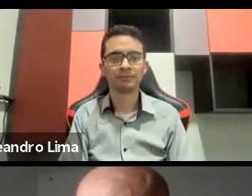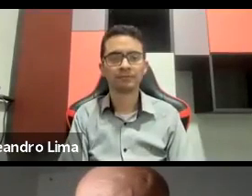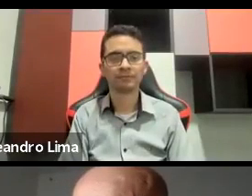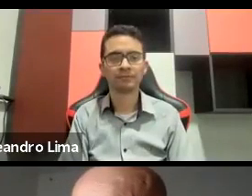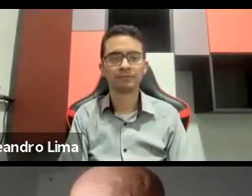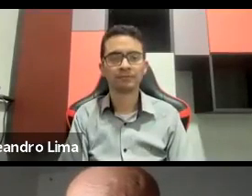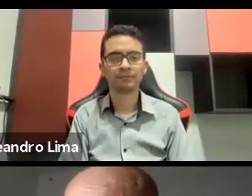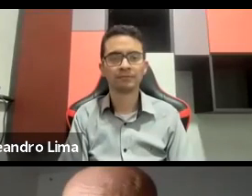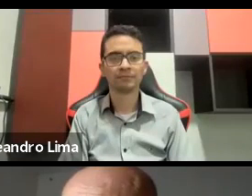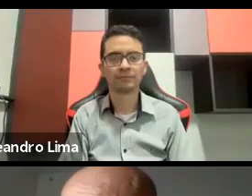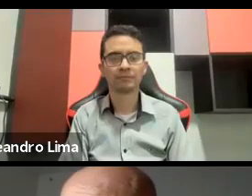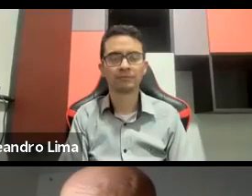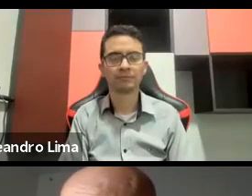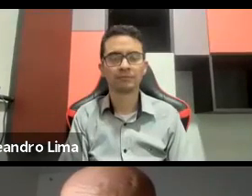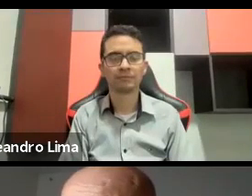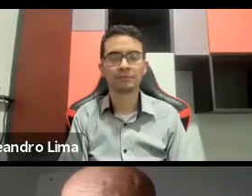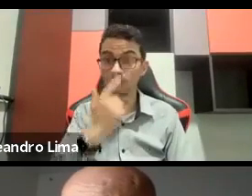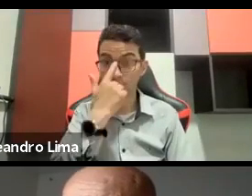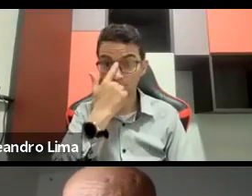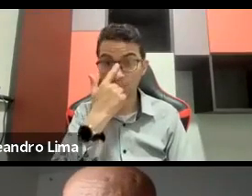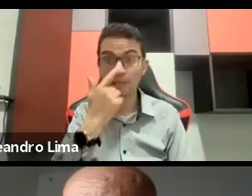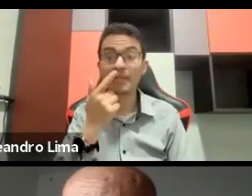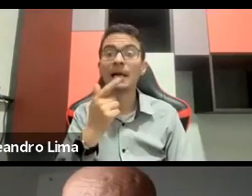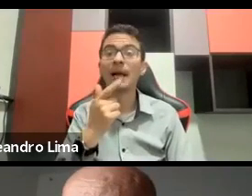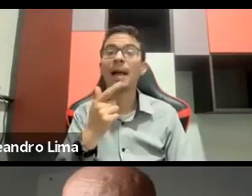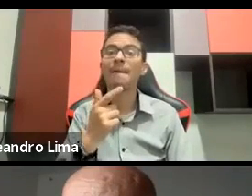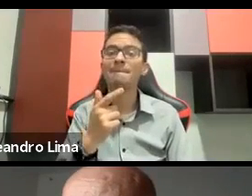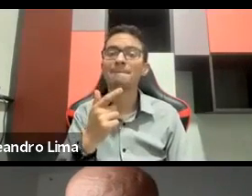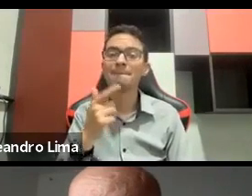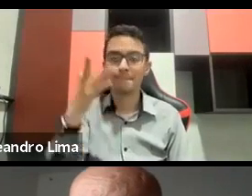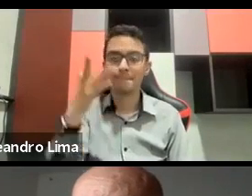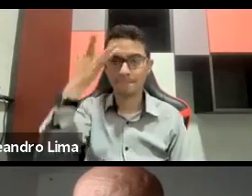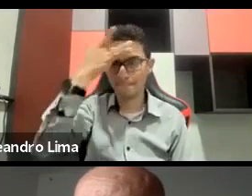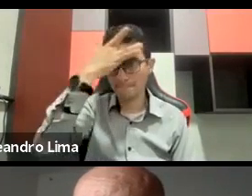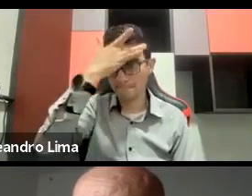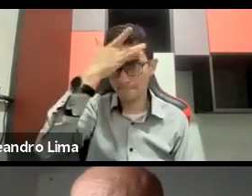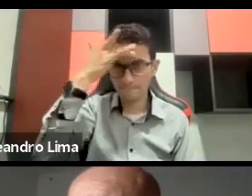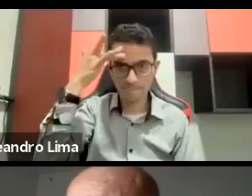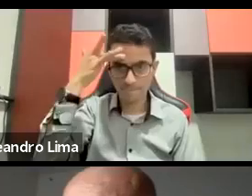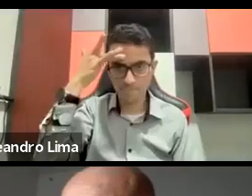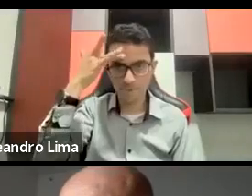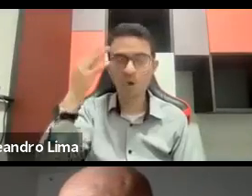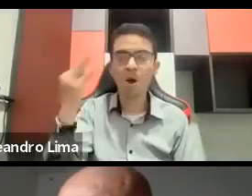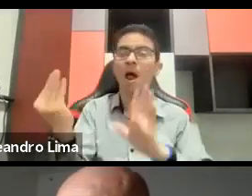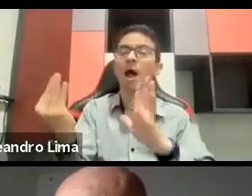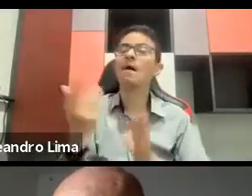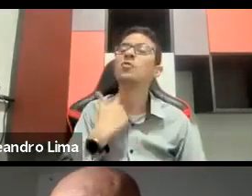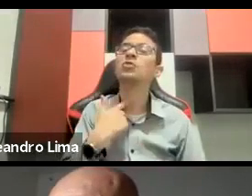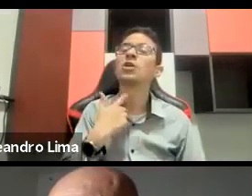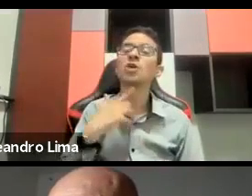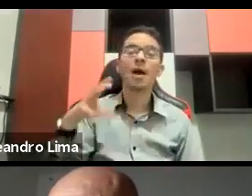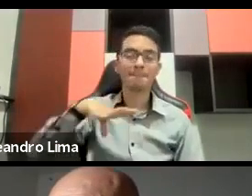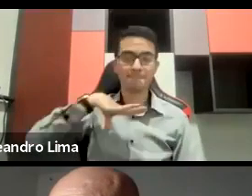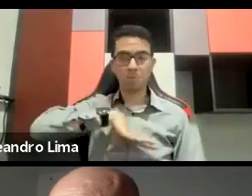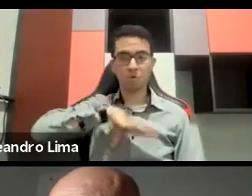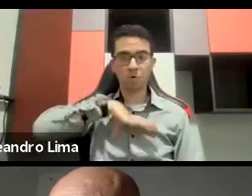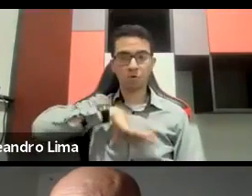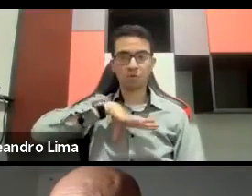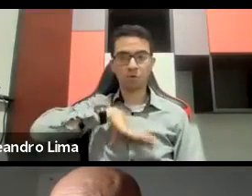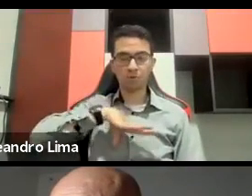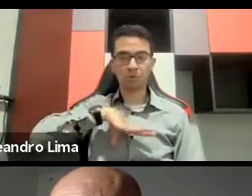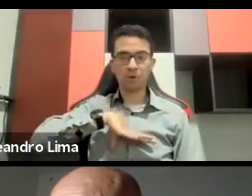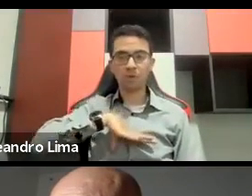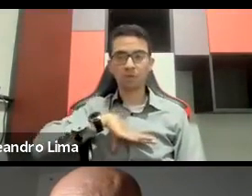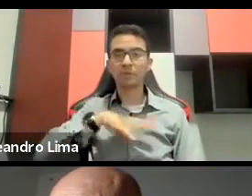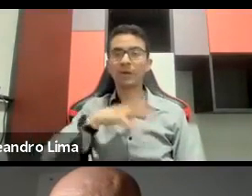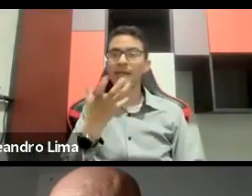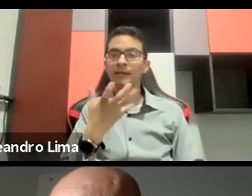I Portuguese to Facebook.